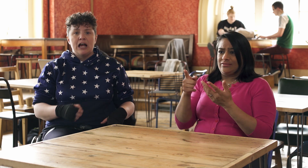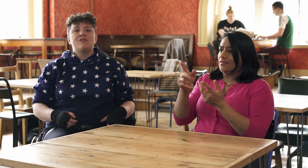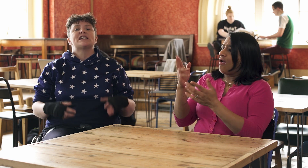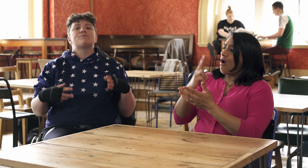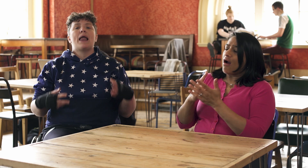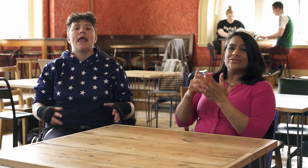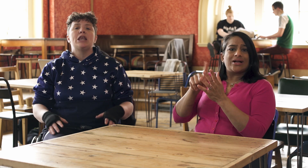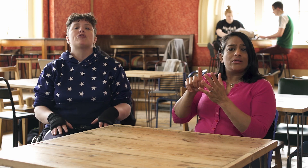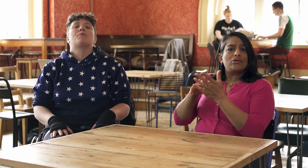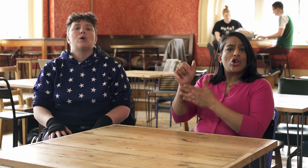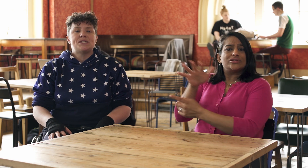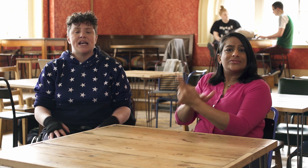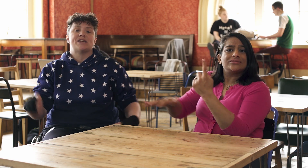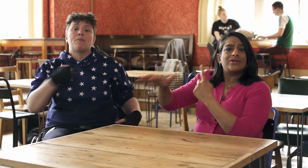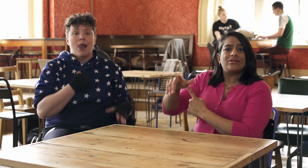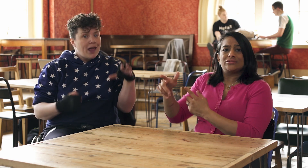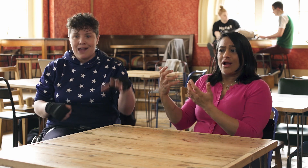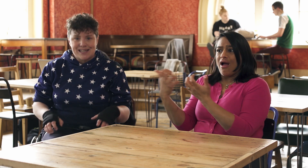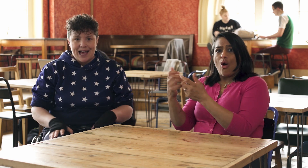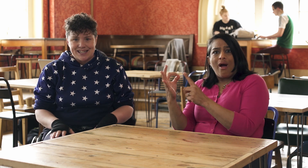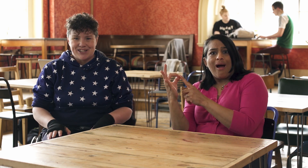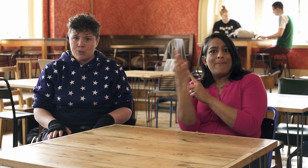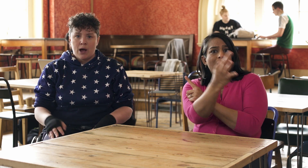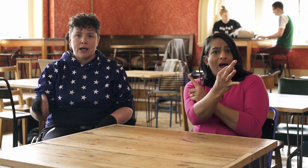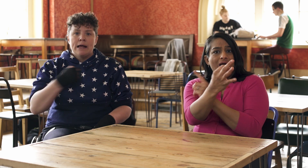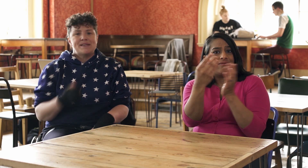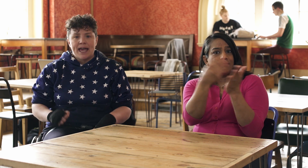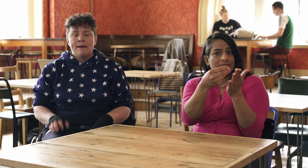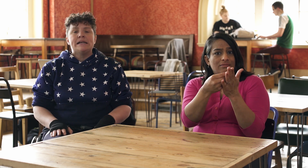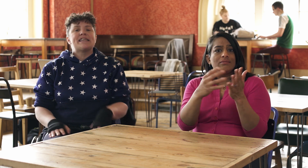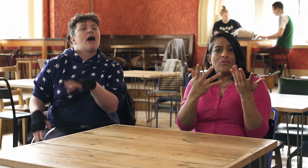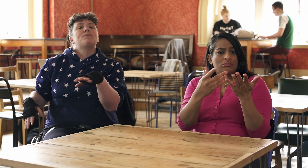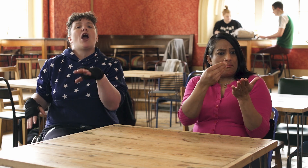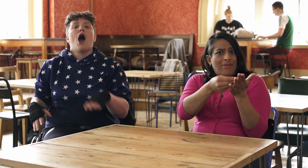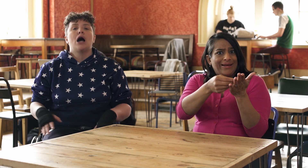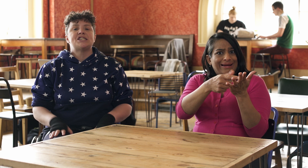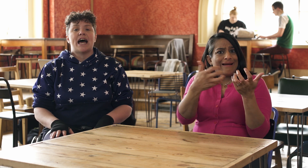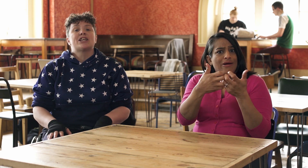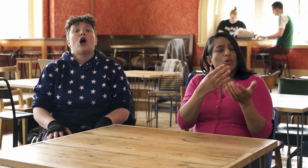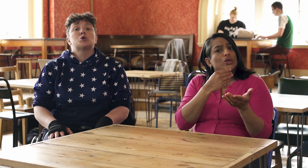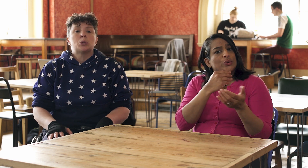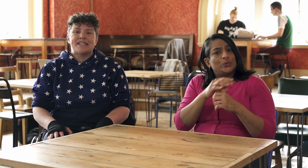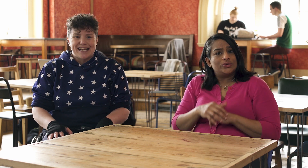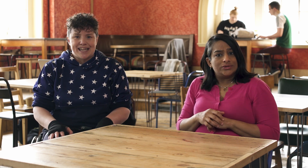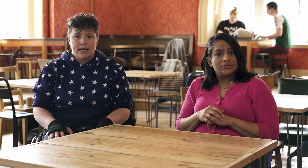that explain the process of applying to Access to Work biscuit to help the arts and cultural sector